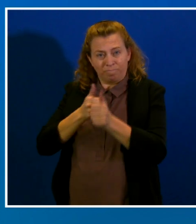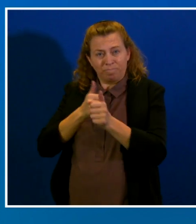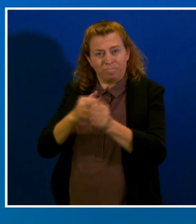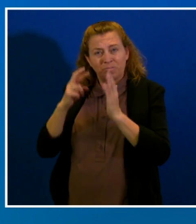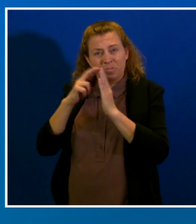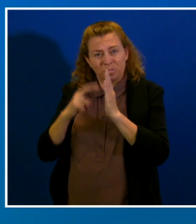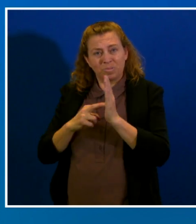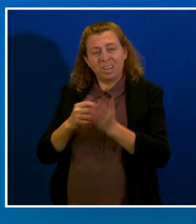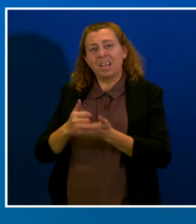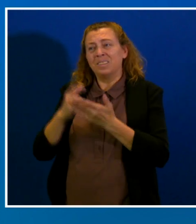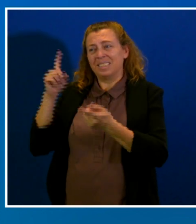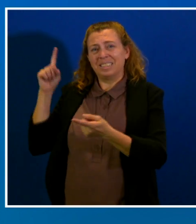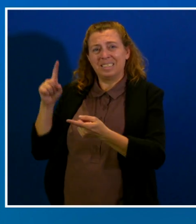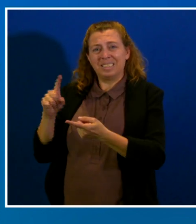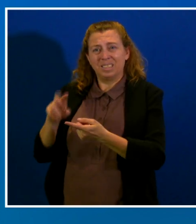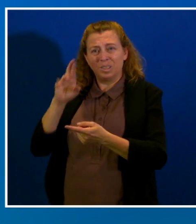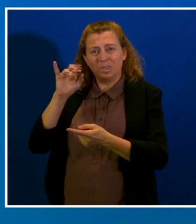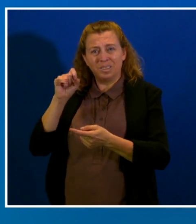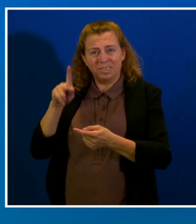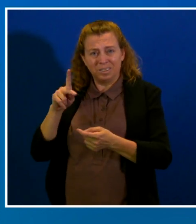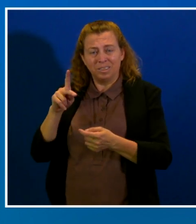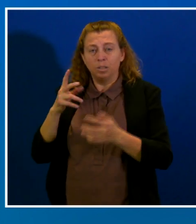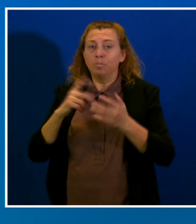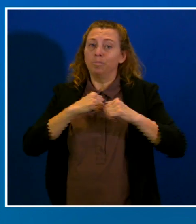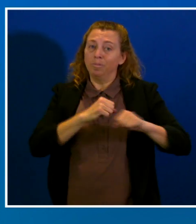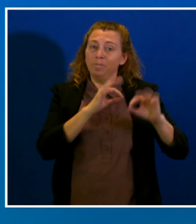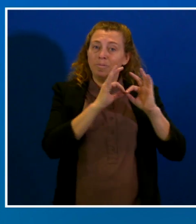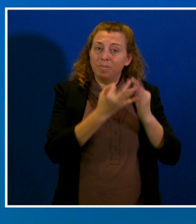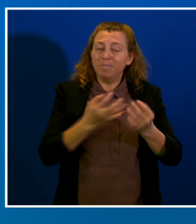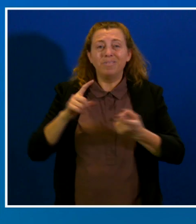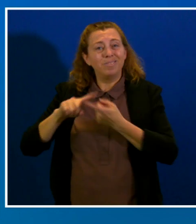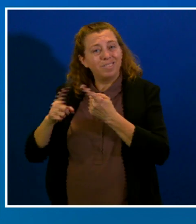So we can get more people vaccinated, please continue to